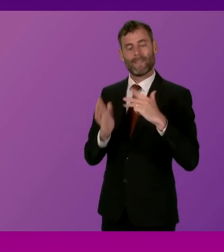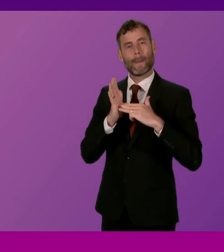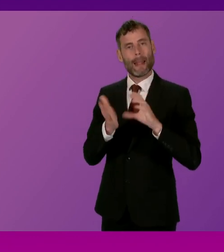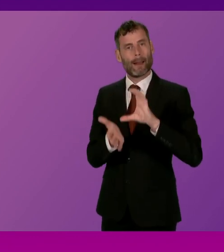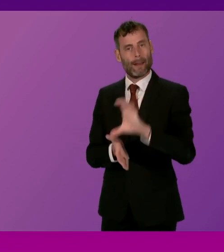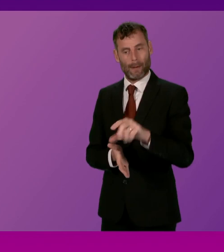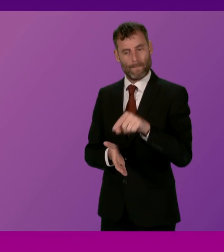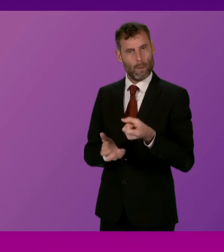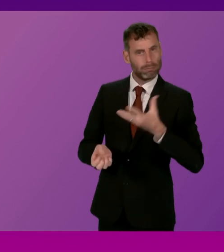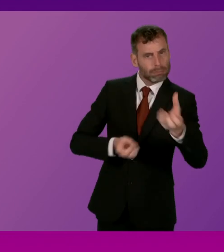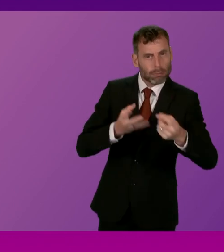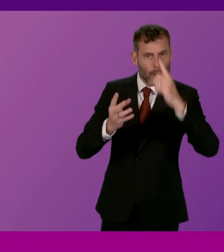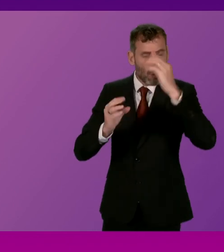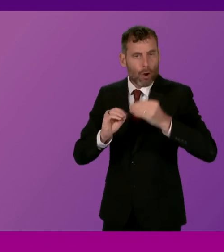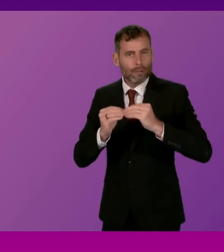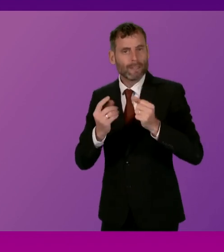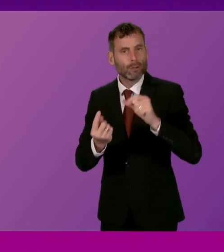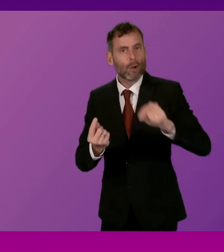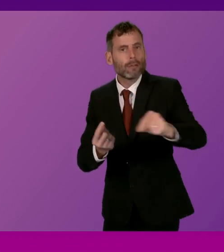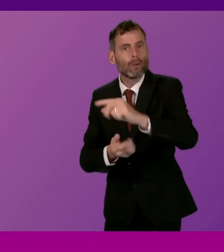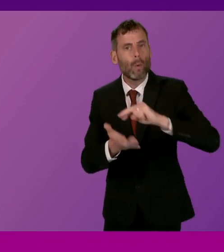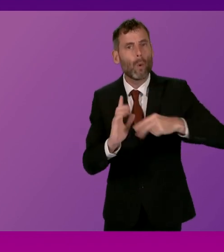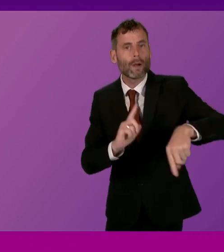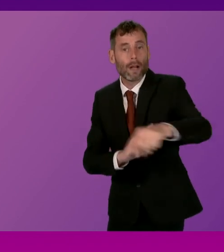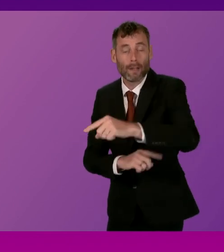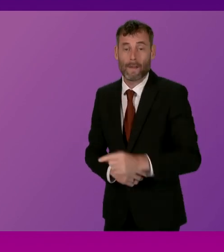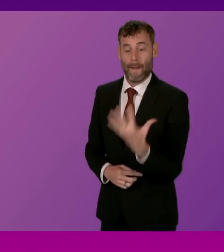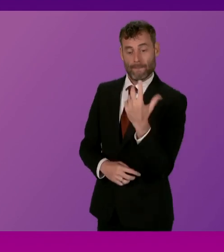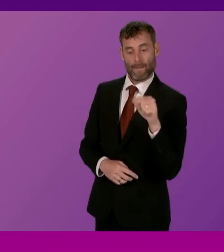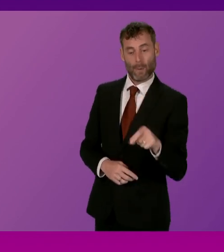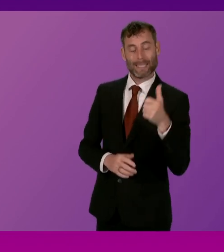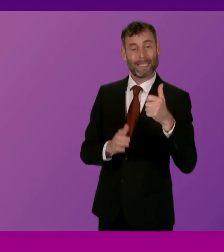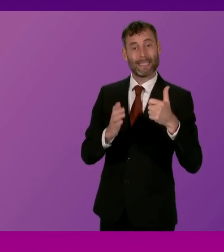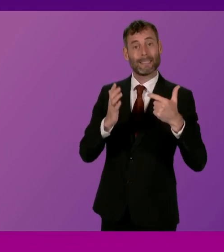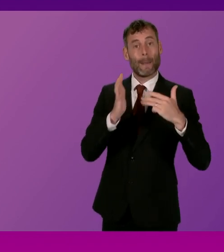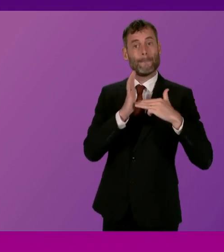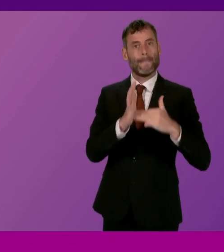regularly funded organisations, £5.77 million for Creative Scotland’s operating costs,